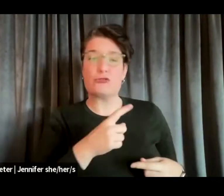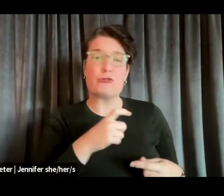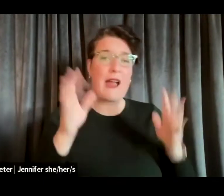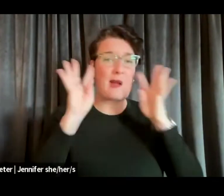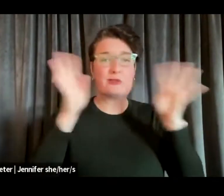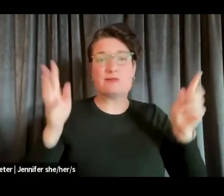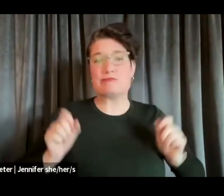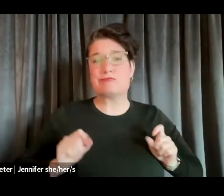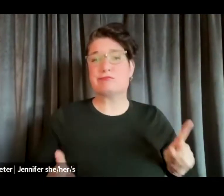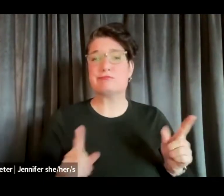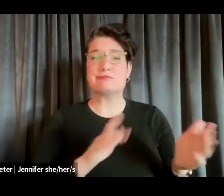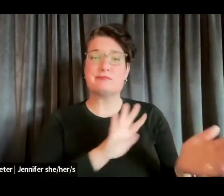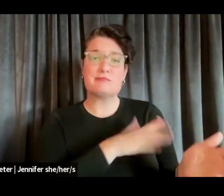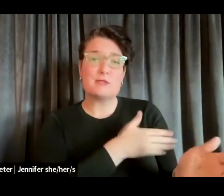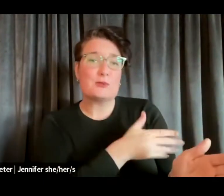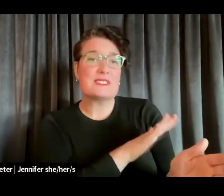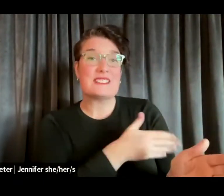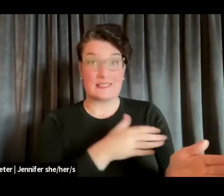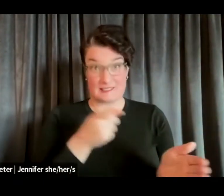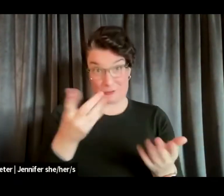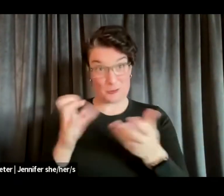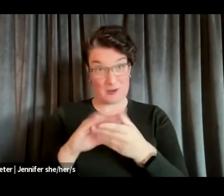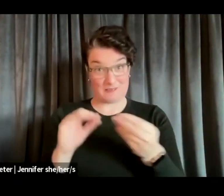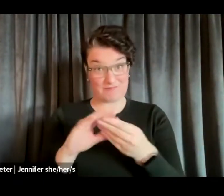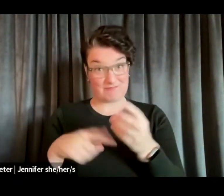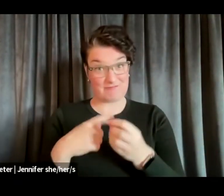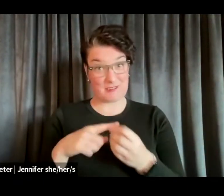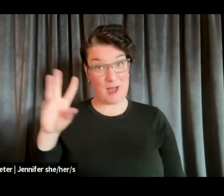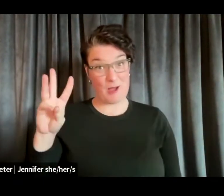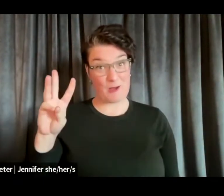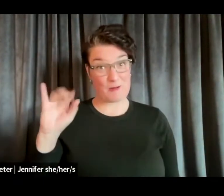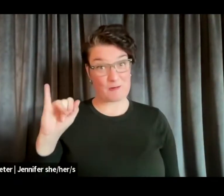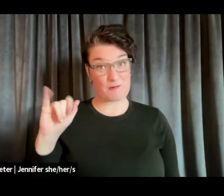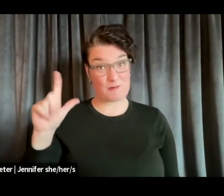And we'll do, do you wanna talk about the Willow branches? Rebekah: Oh yeah.